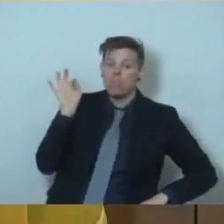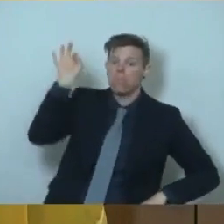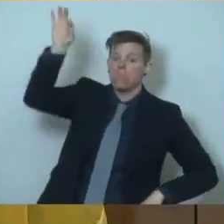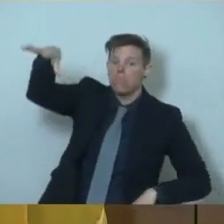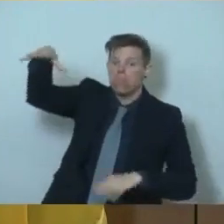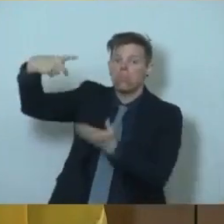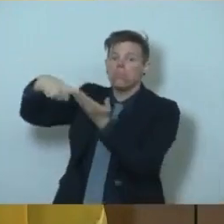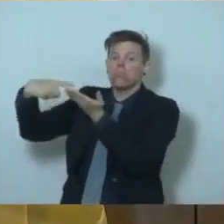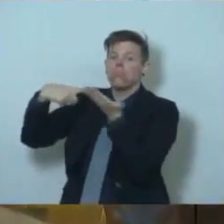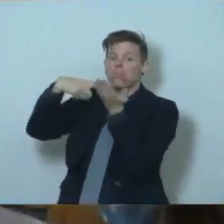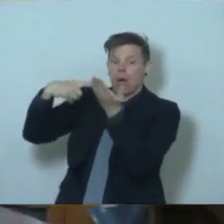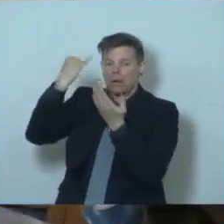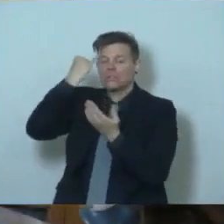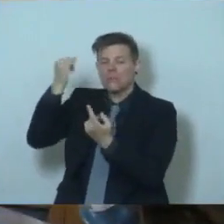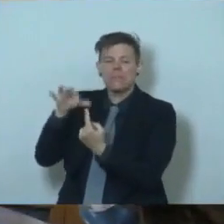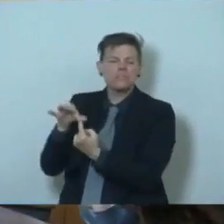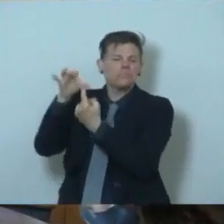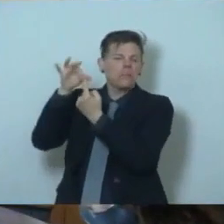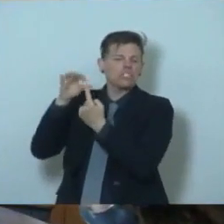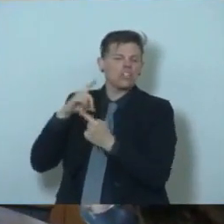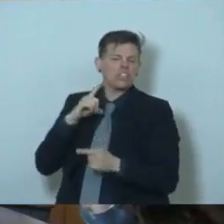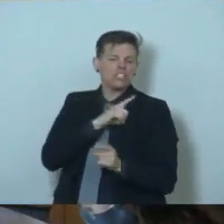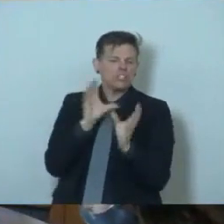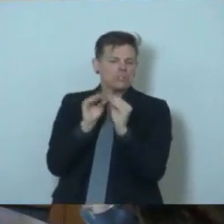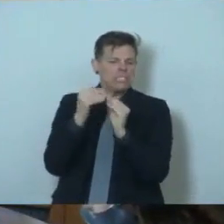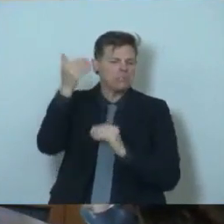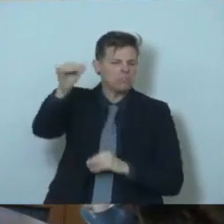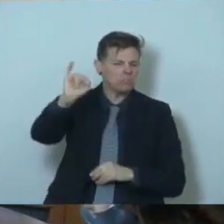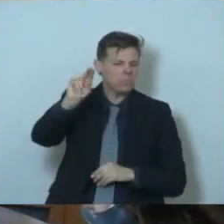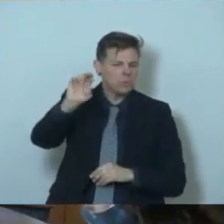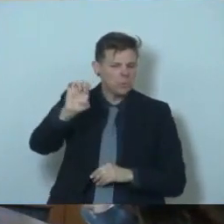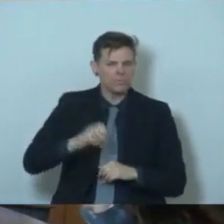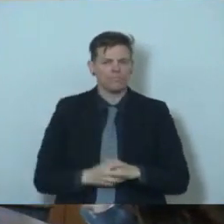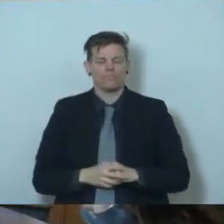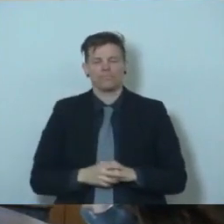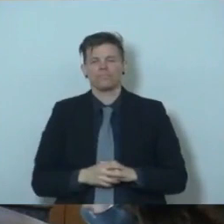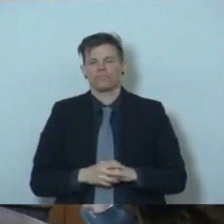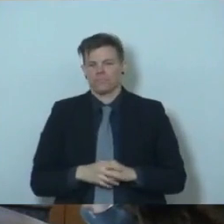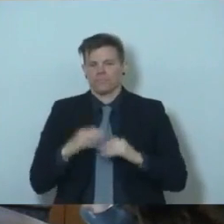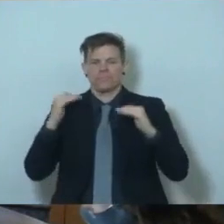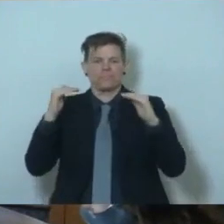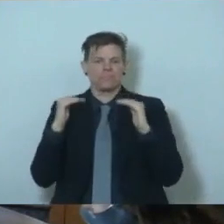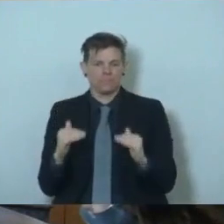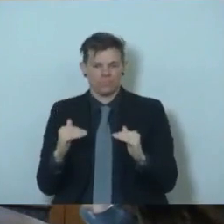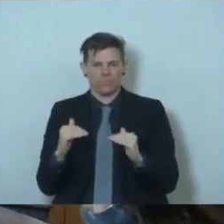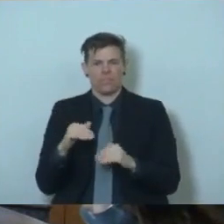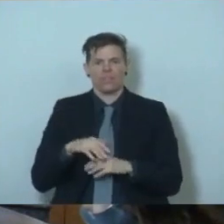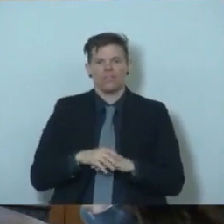AND EXPECTED IT TO BE ON THE TABLE FOR THE SPECIAL SESSION. NEXT QUESTION.